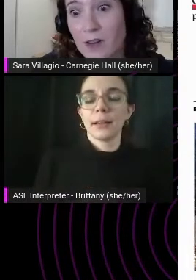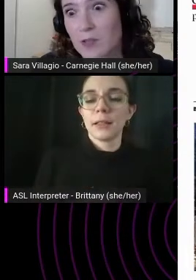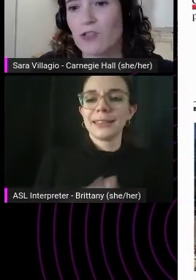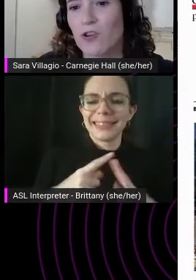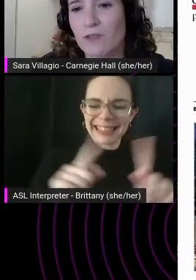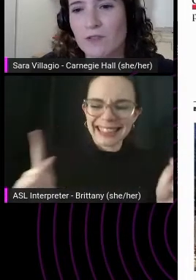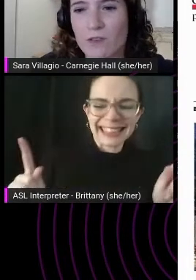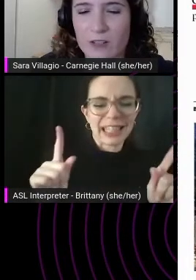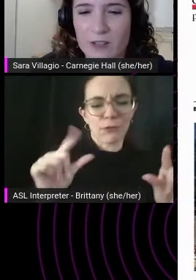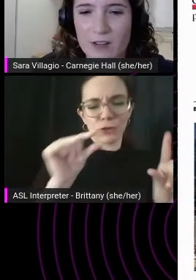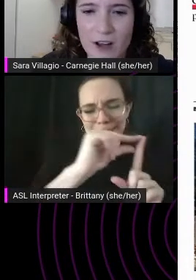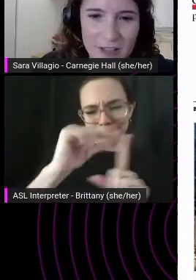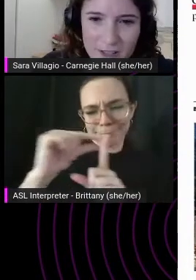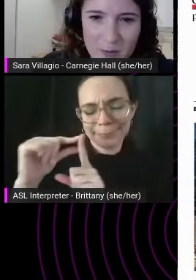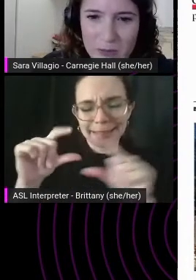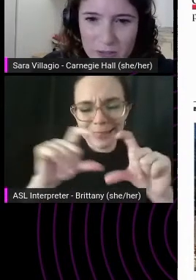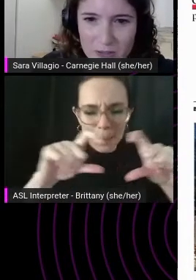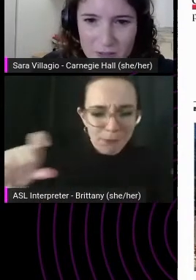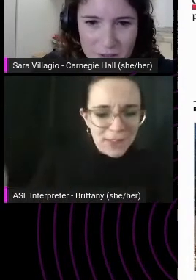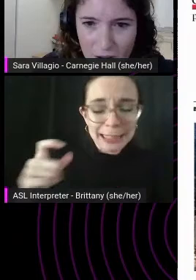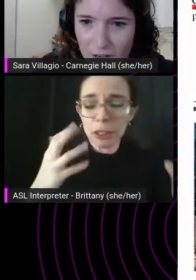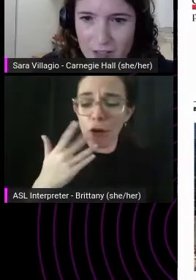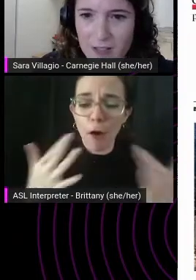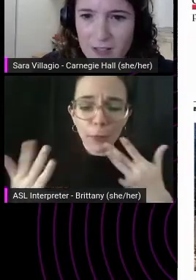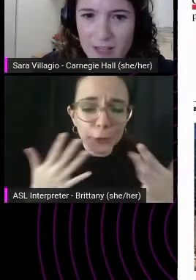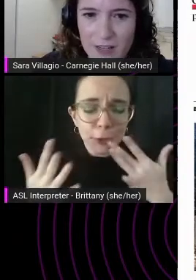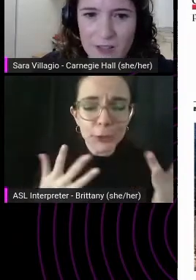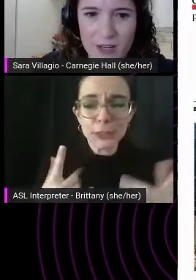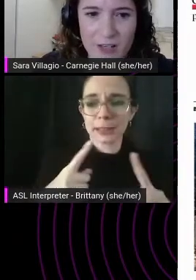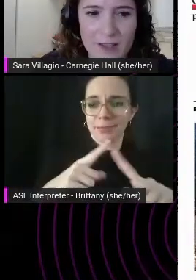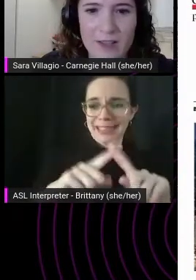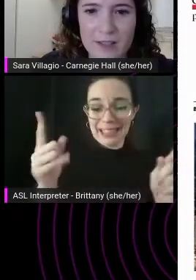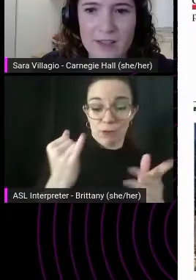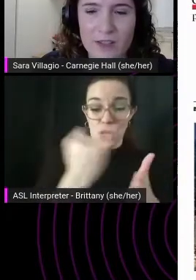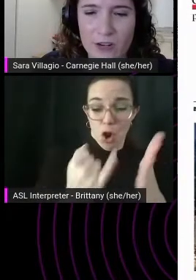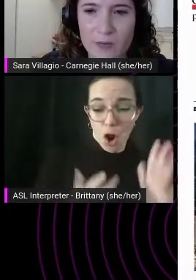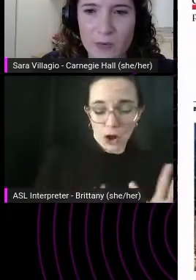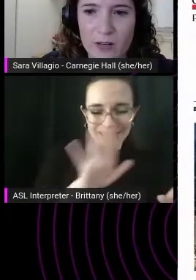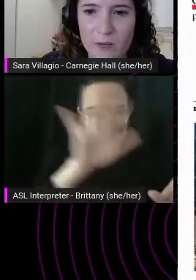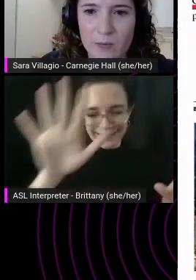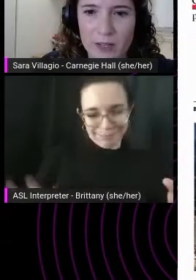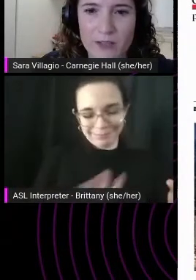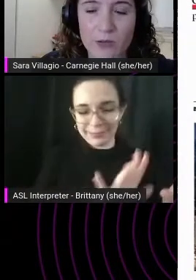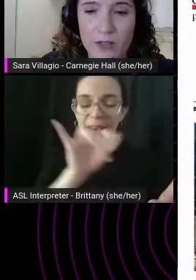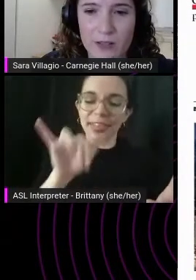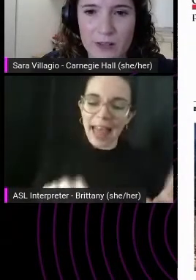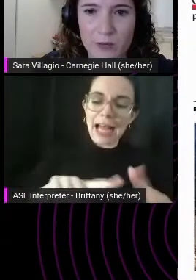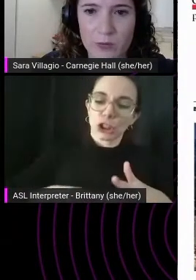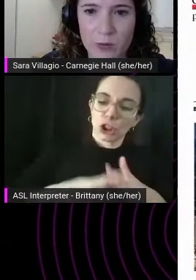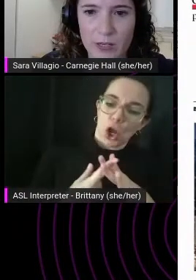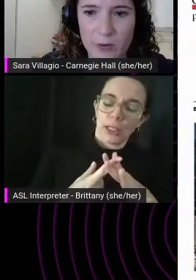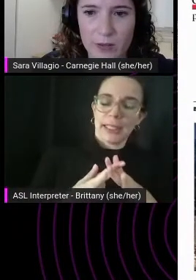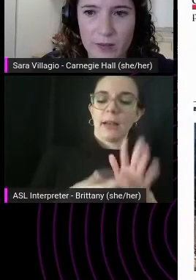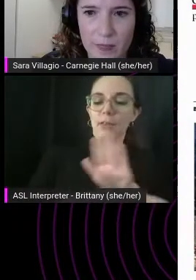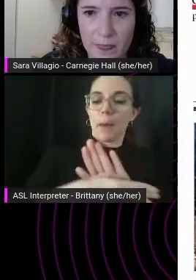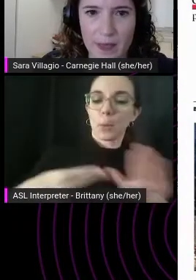the famous joke of course, audience members, the artists on stage. This is the starting point of the brand toolkit that we were working with.